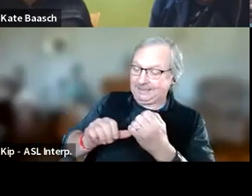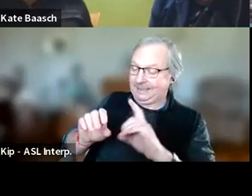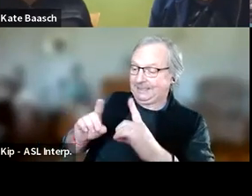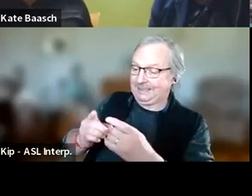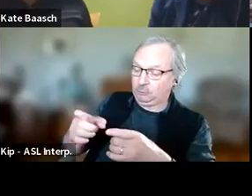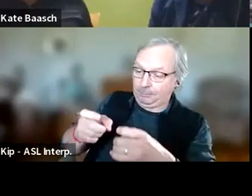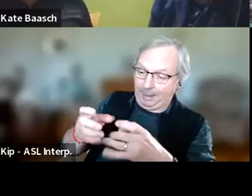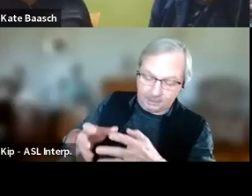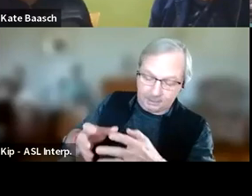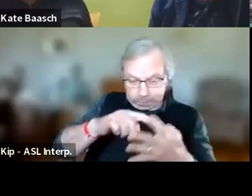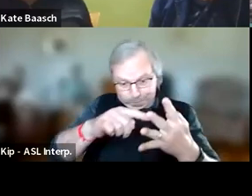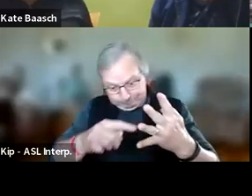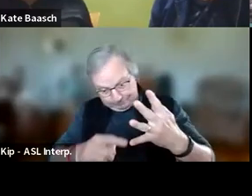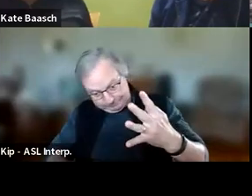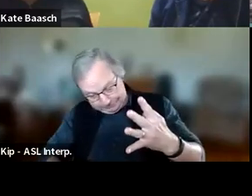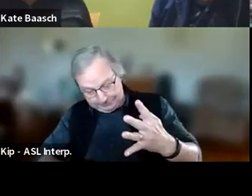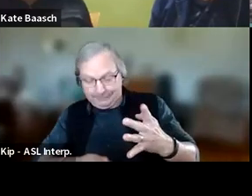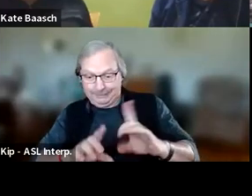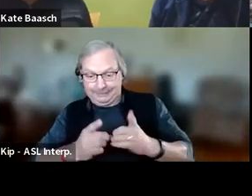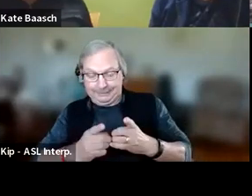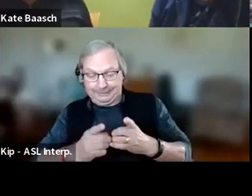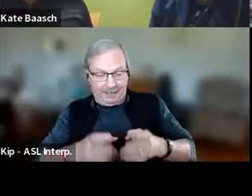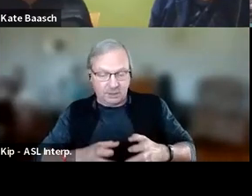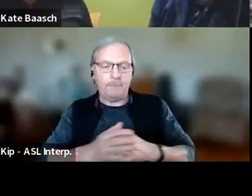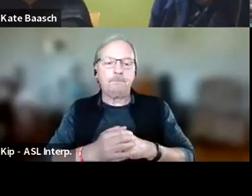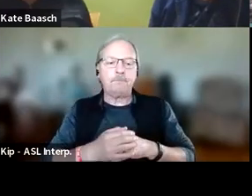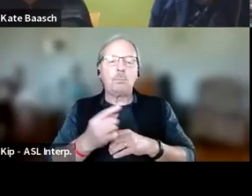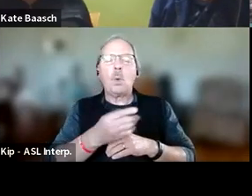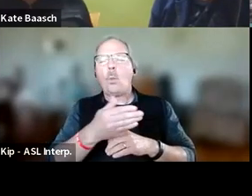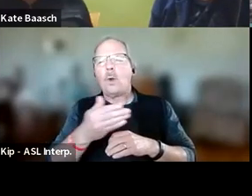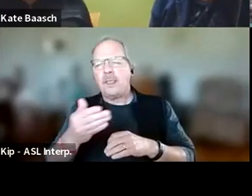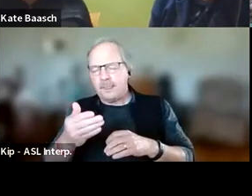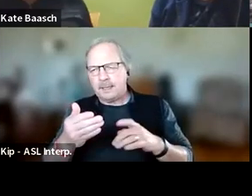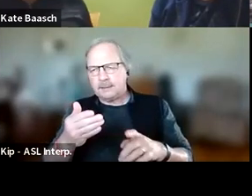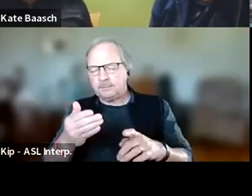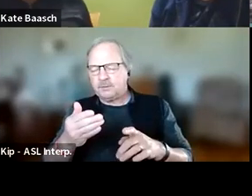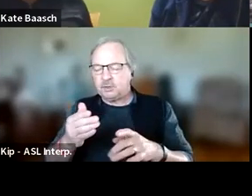district manager, right? One of the things, and to piggyback on some of what was explained